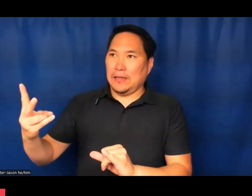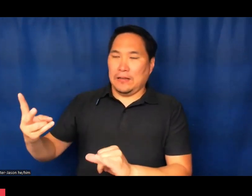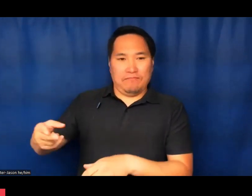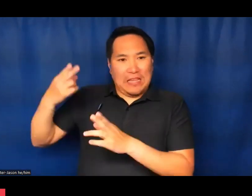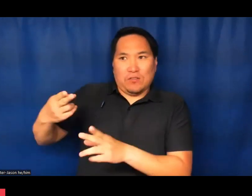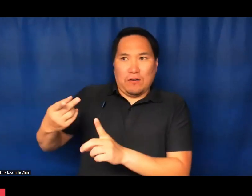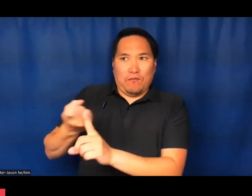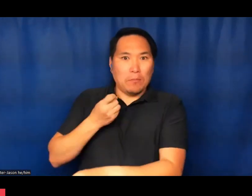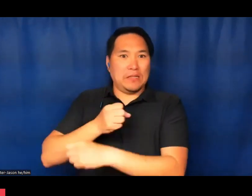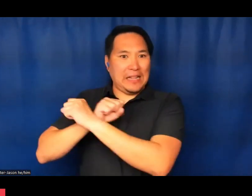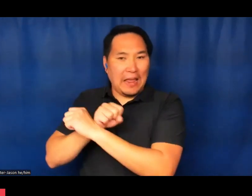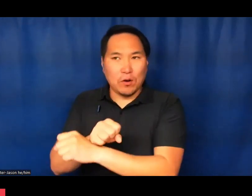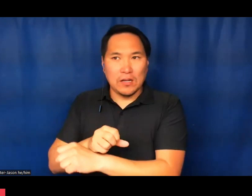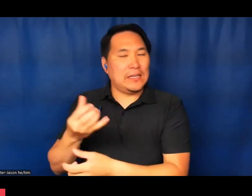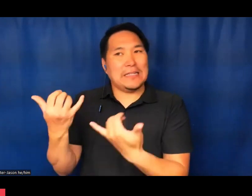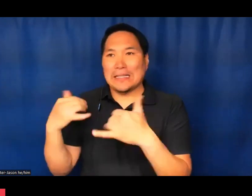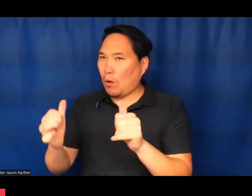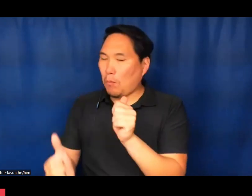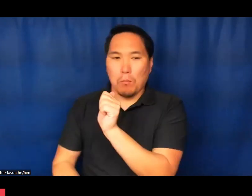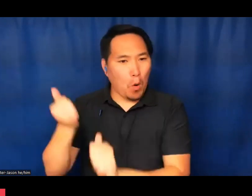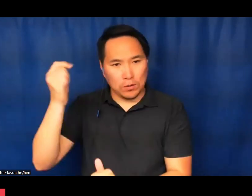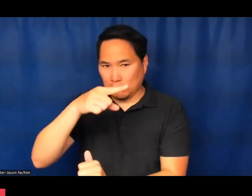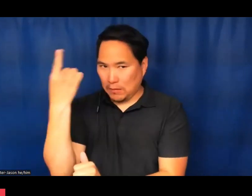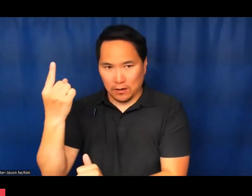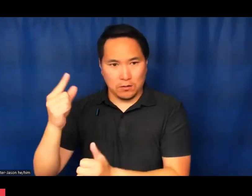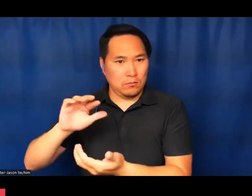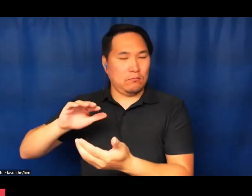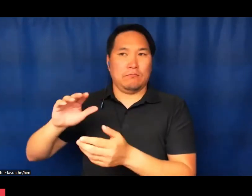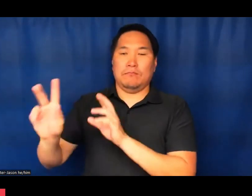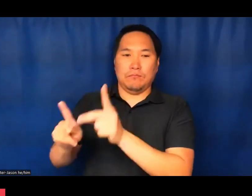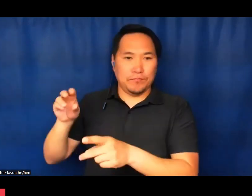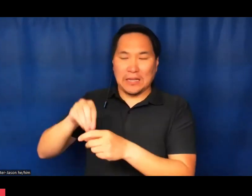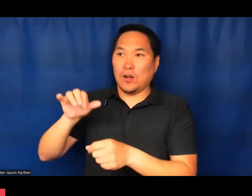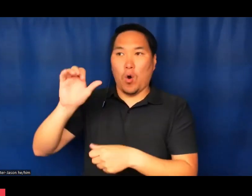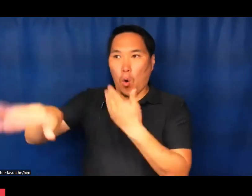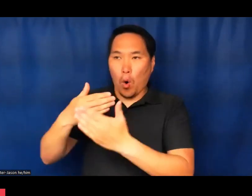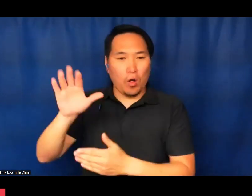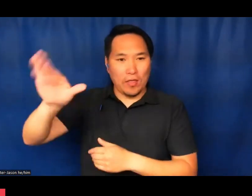To this day, it's majority Black population in many of the counties or in all of the counties of the black belt.